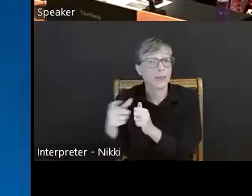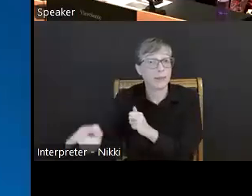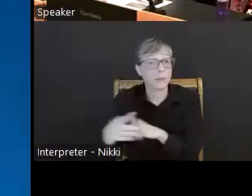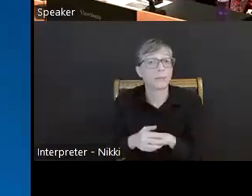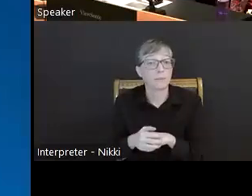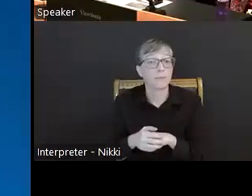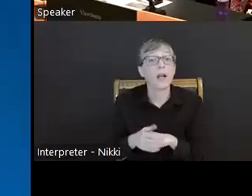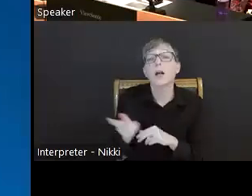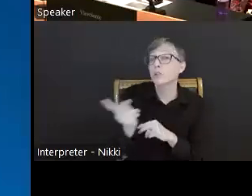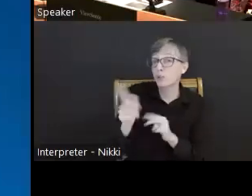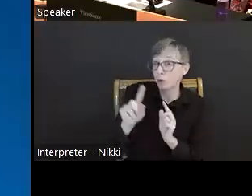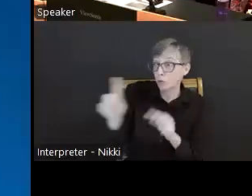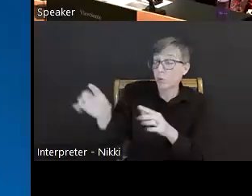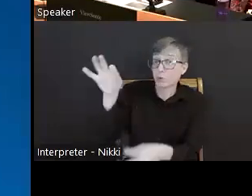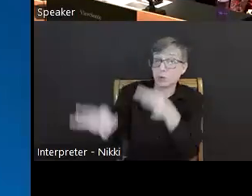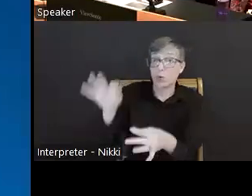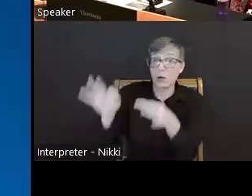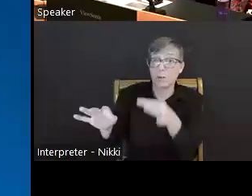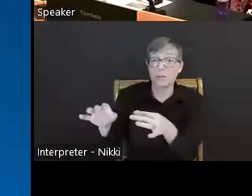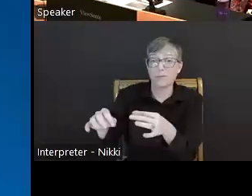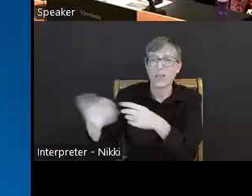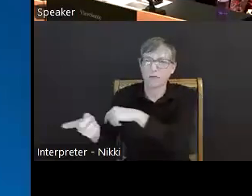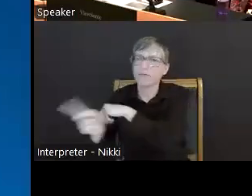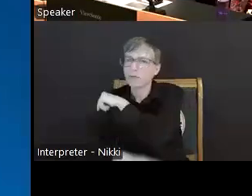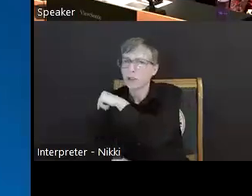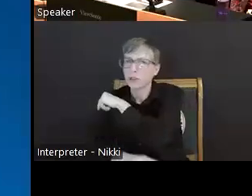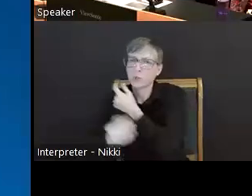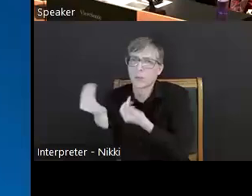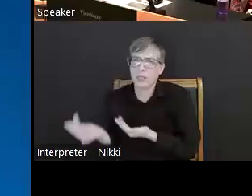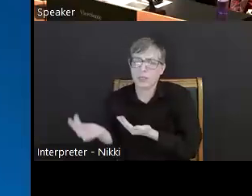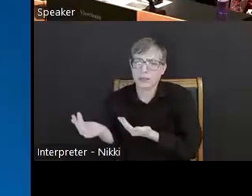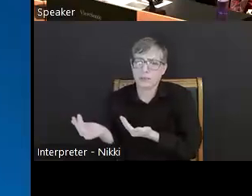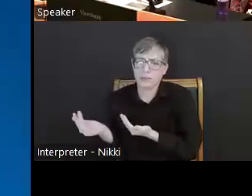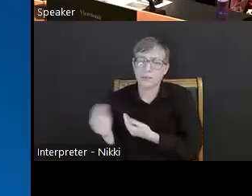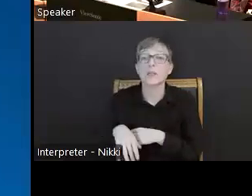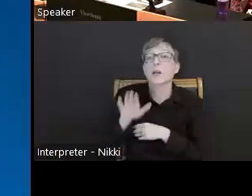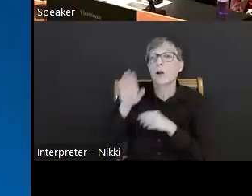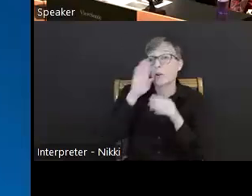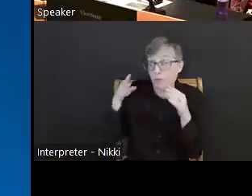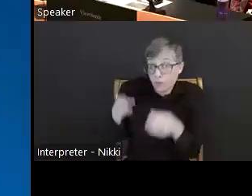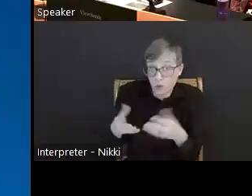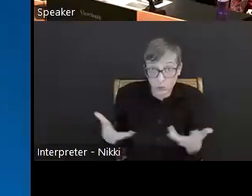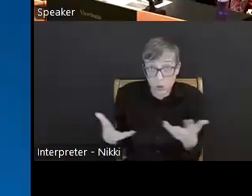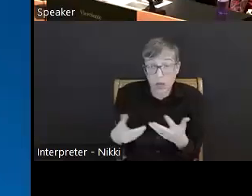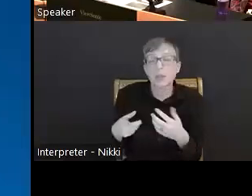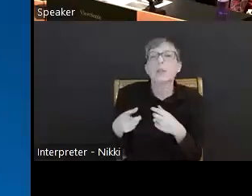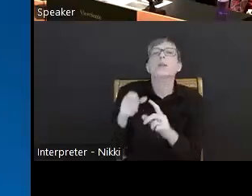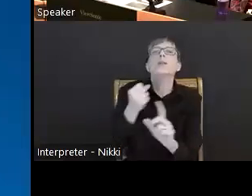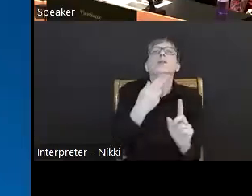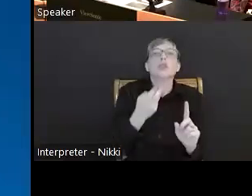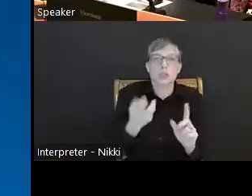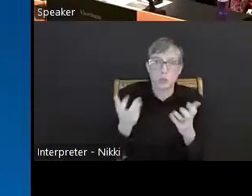of this episode was to be able to speak in court about what happened in front of her Assa and be